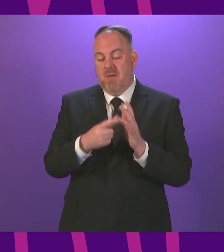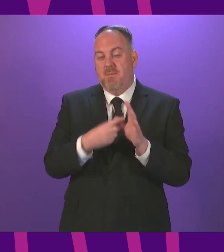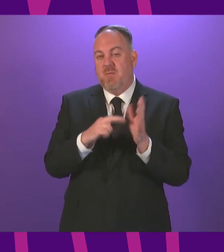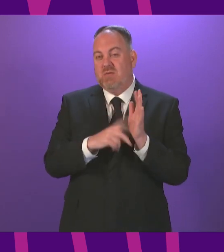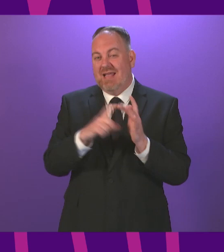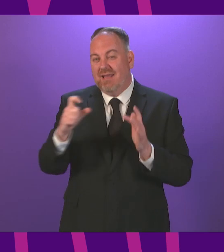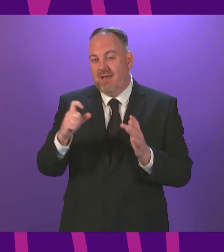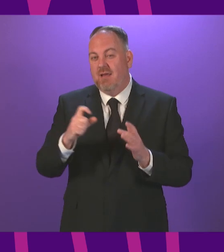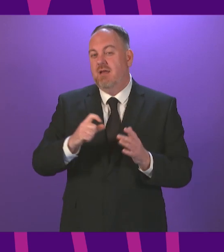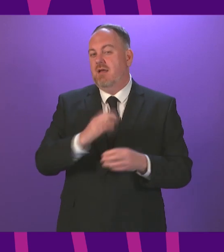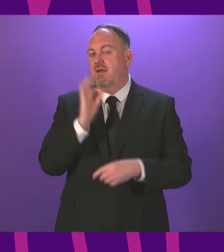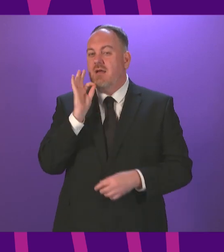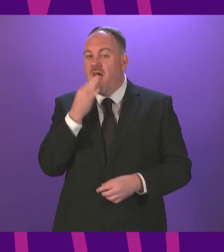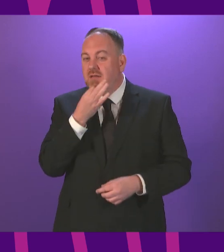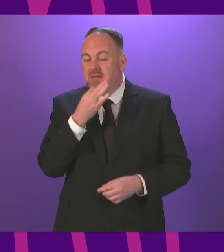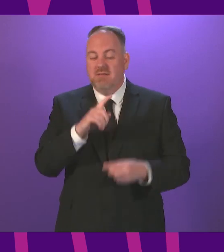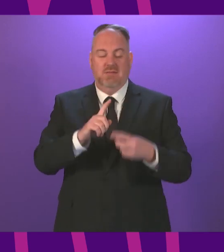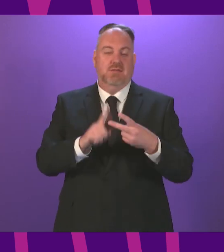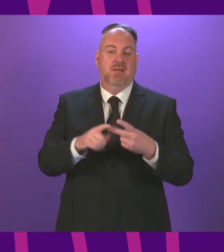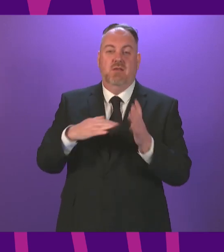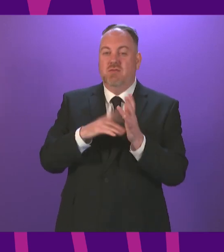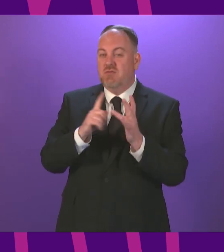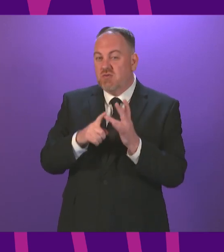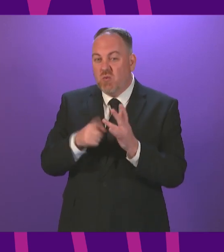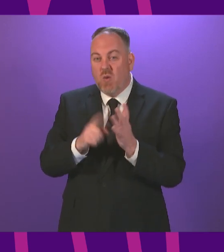Society of Scotland, the National Galleries of Scotland and the Royal British Legion. Of course,